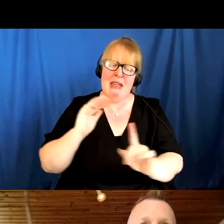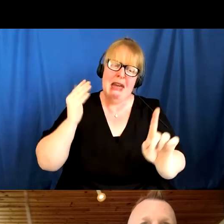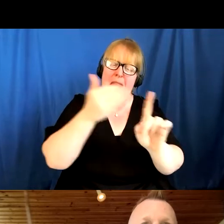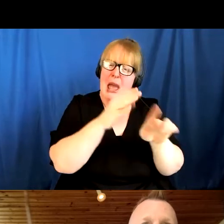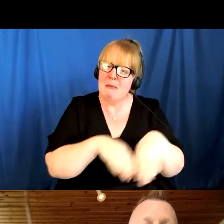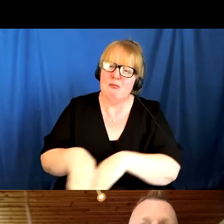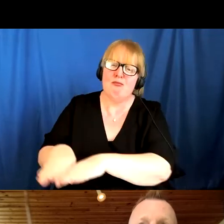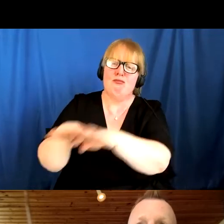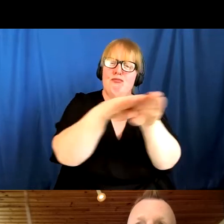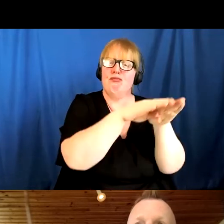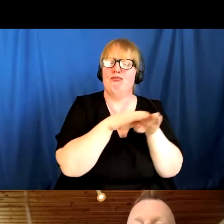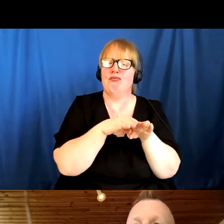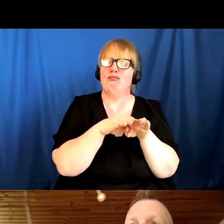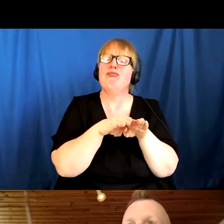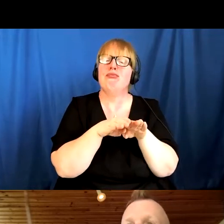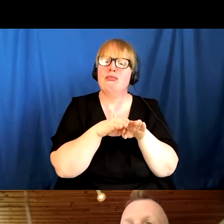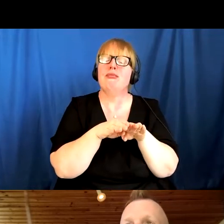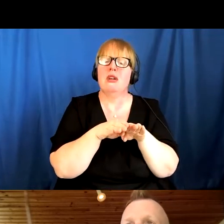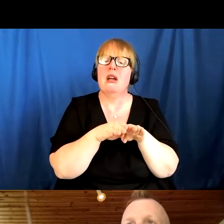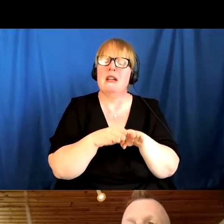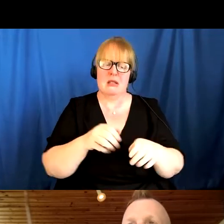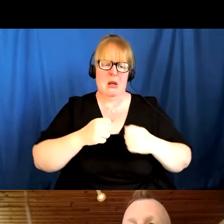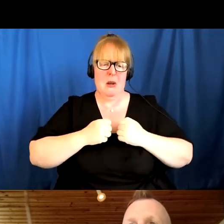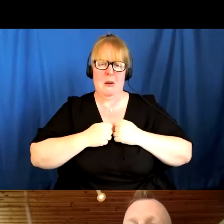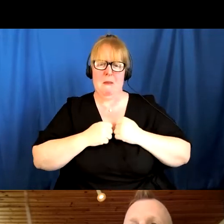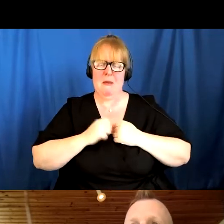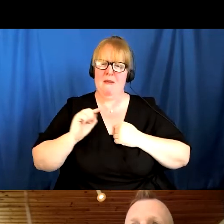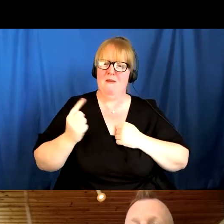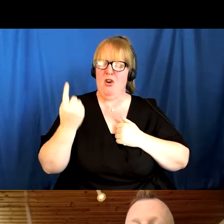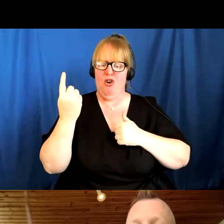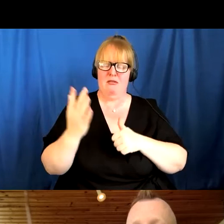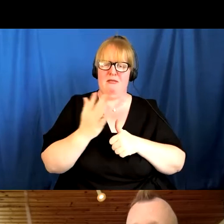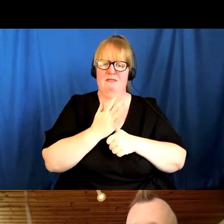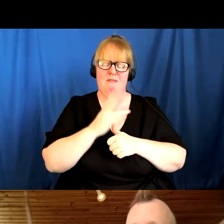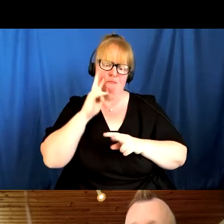approached my work in the beginning with an idea to kind of create an image or a film,